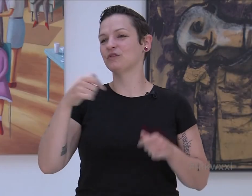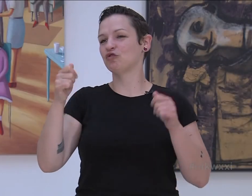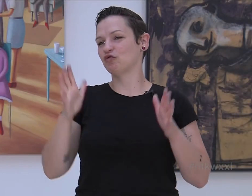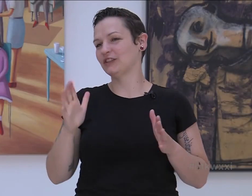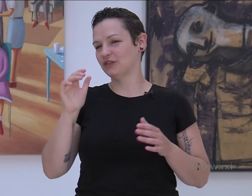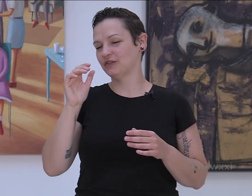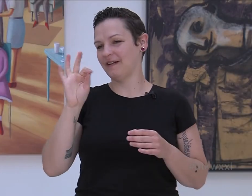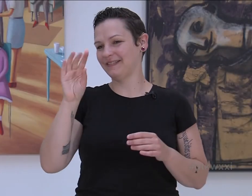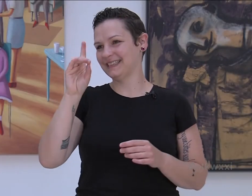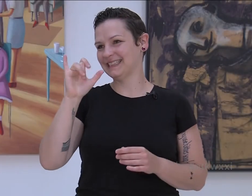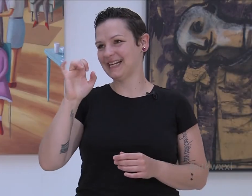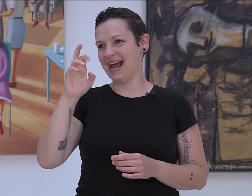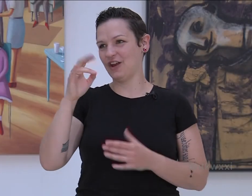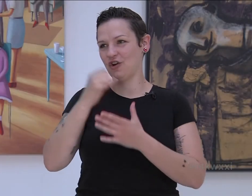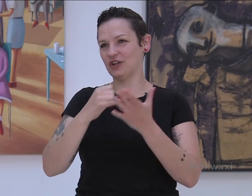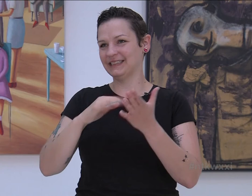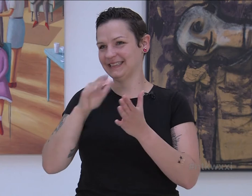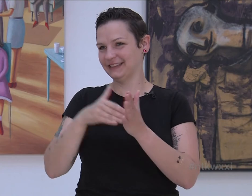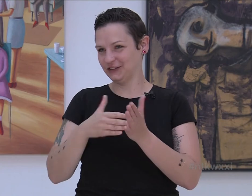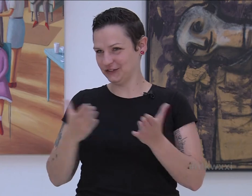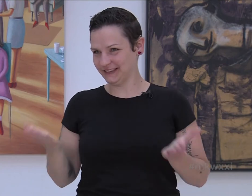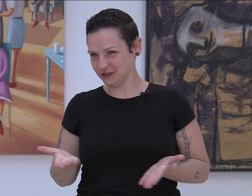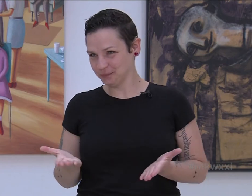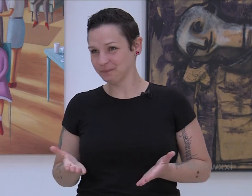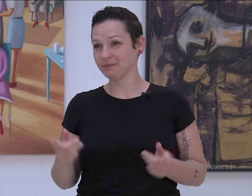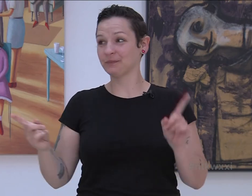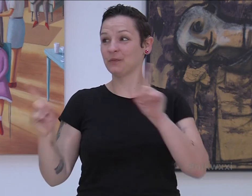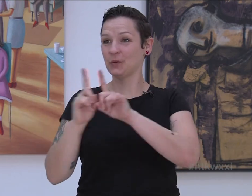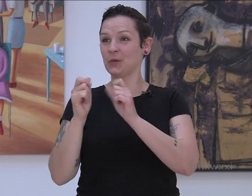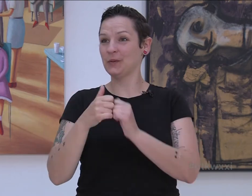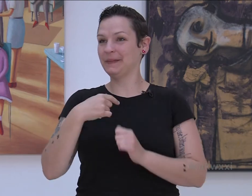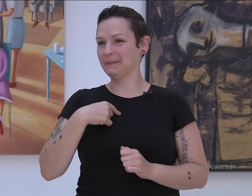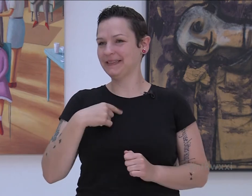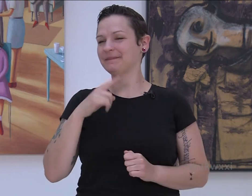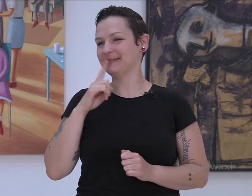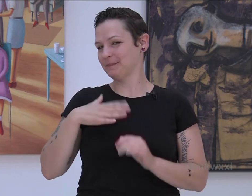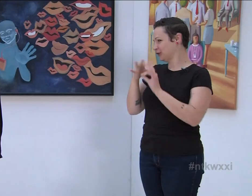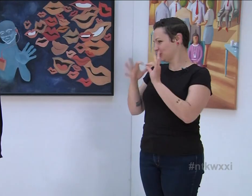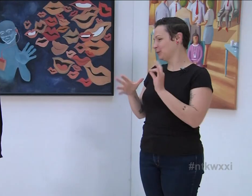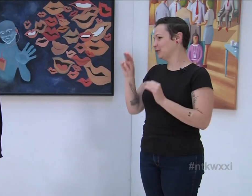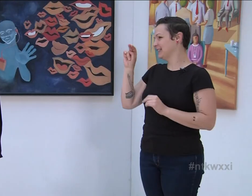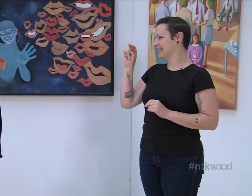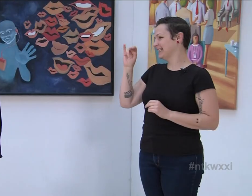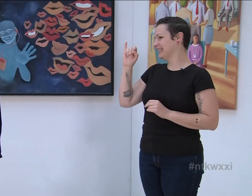APPRECIATING THE COMPLEXITIES IN DEAF ART.